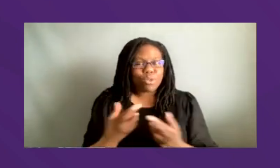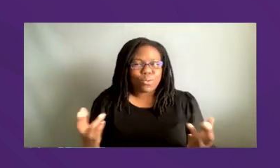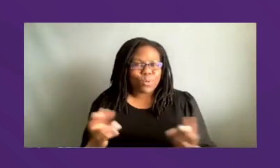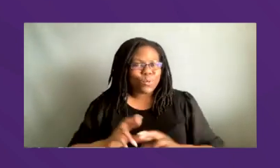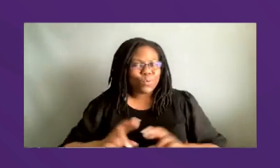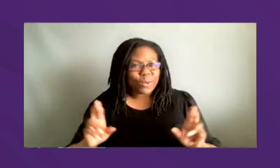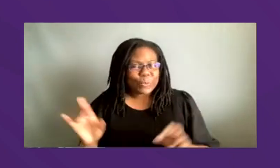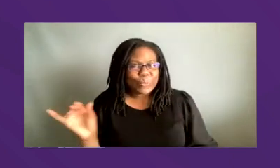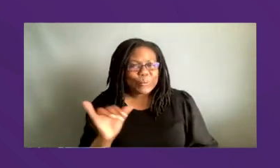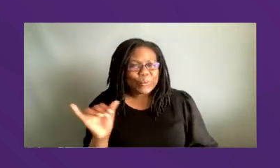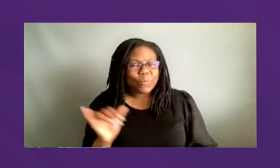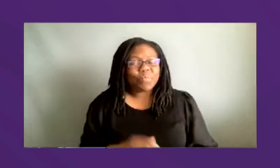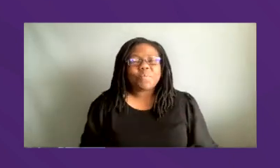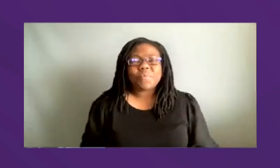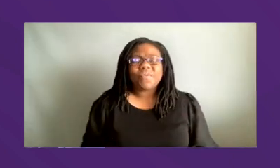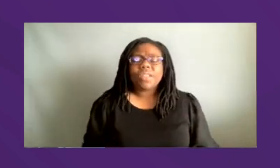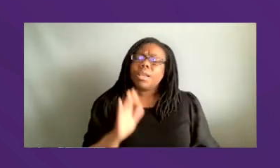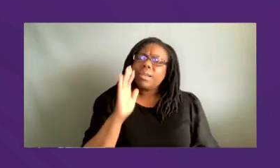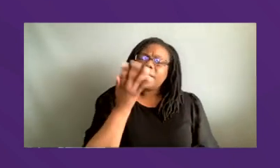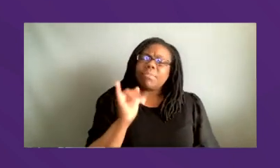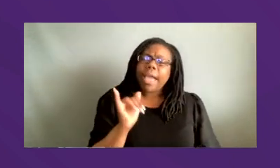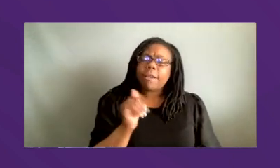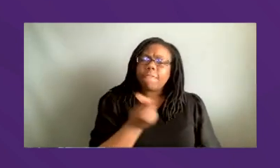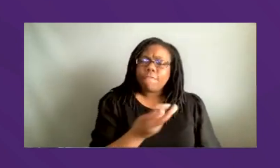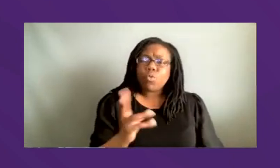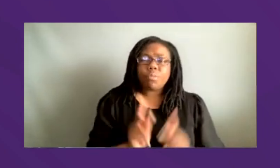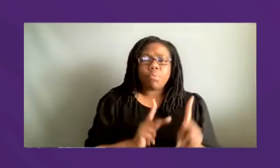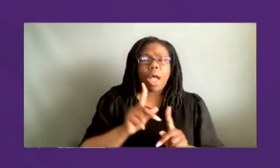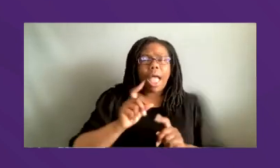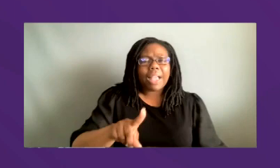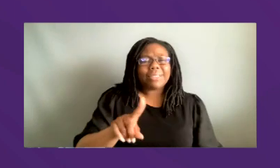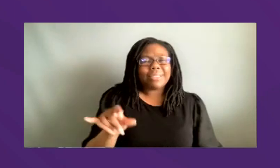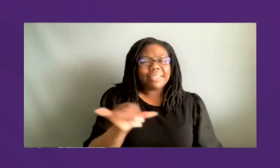like a few folks asked was, I think, Adrienne, you may be best to answer this.